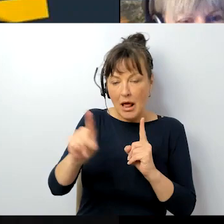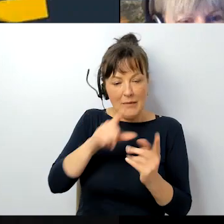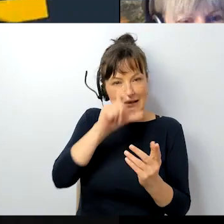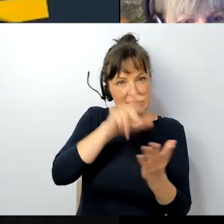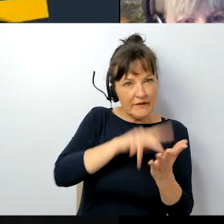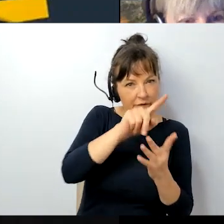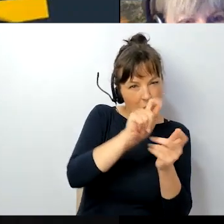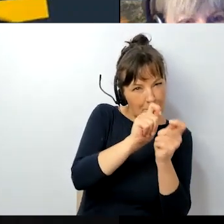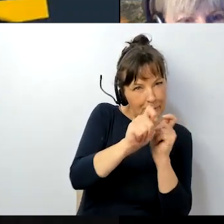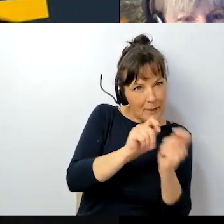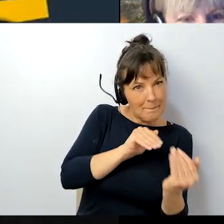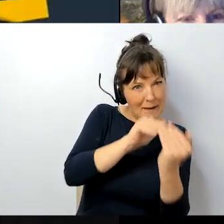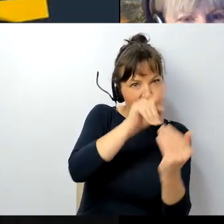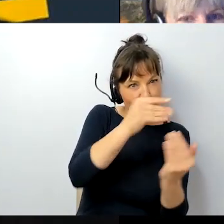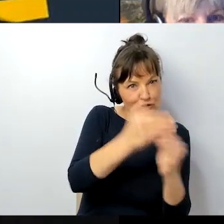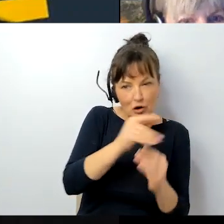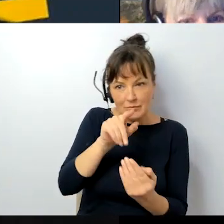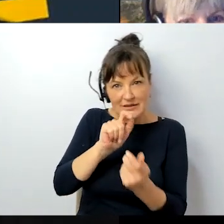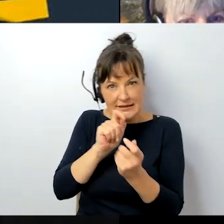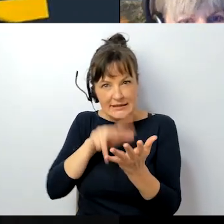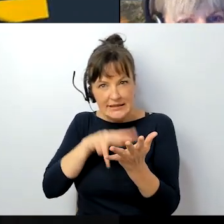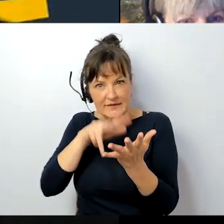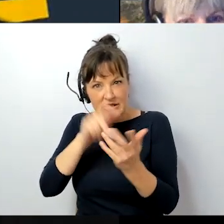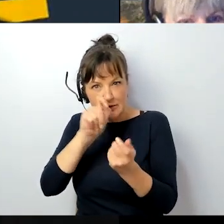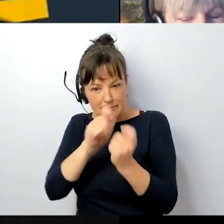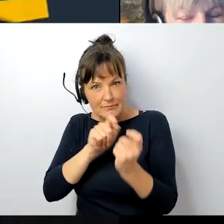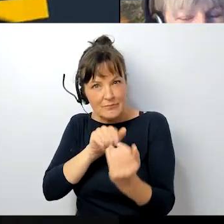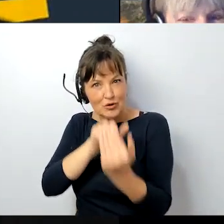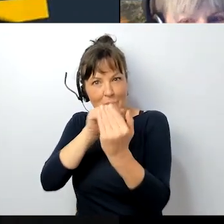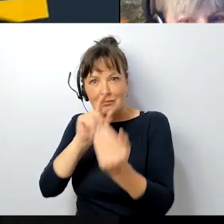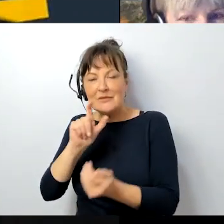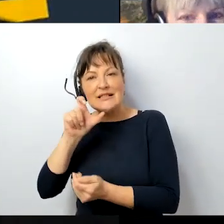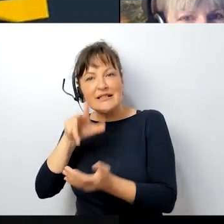X Y and Z and I'm interested in this because of X Y and Z, then it just makes you stand out that